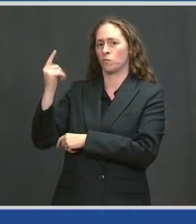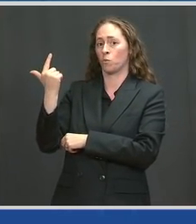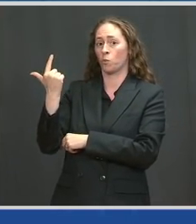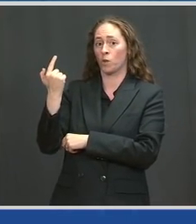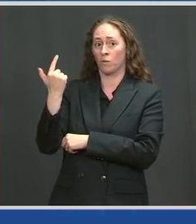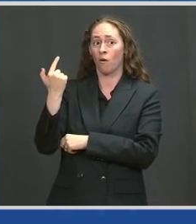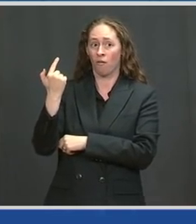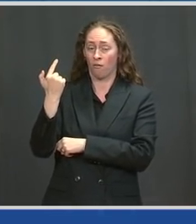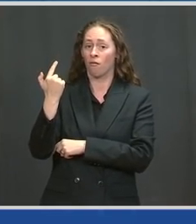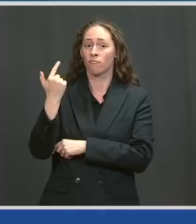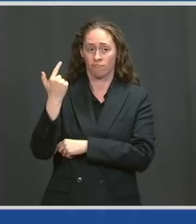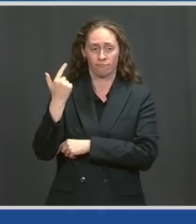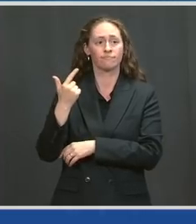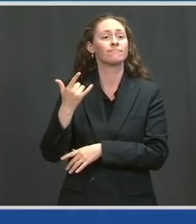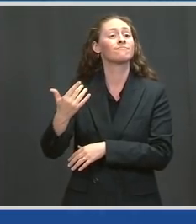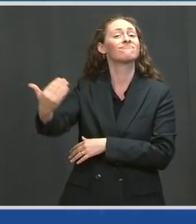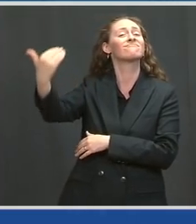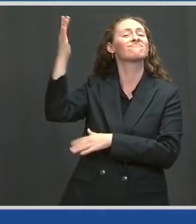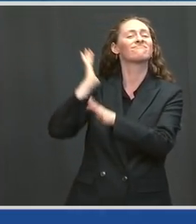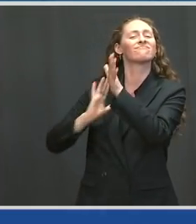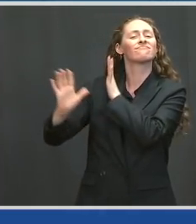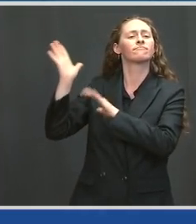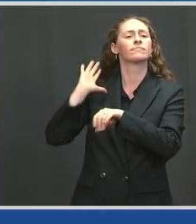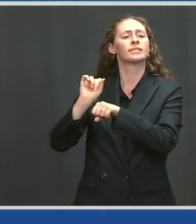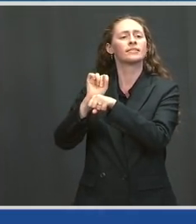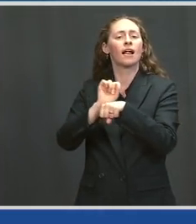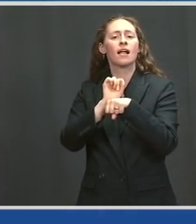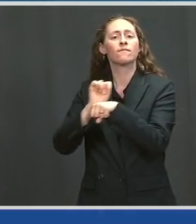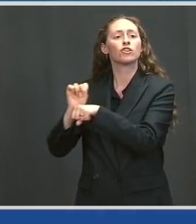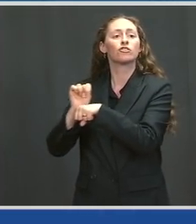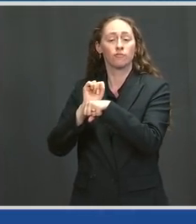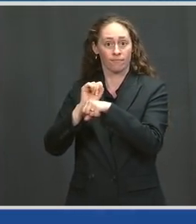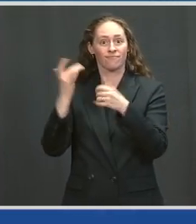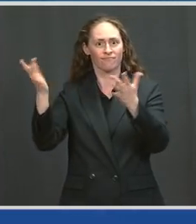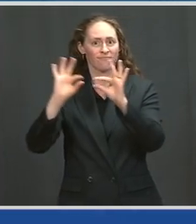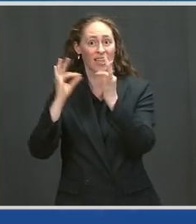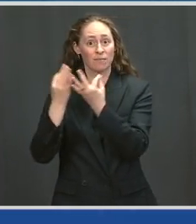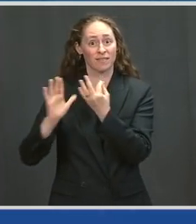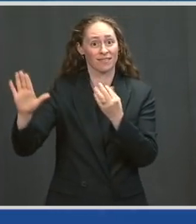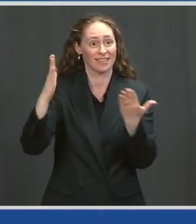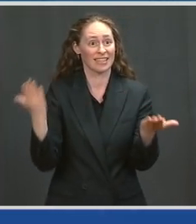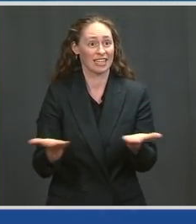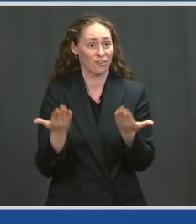and their descendants are here in Tulsa, a boom town of oil and opportunity in a new frontier.